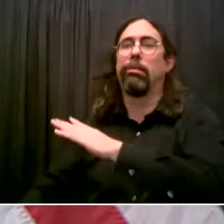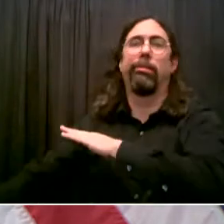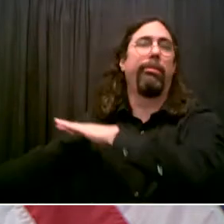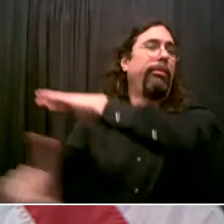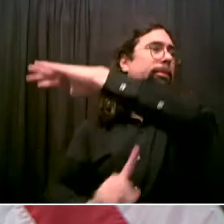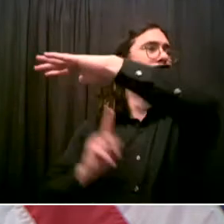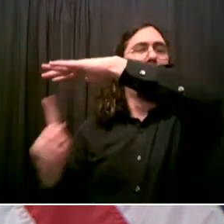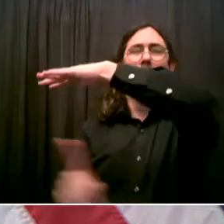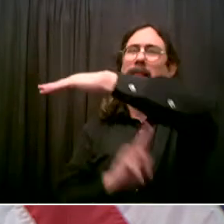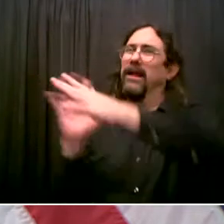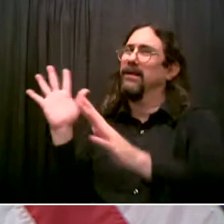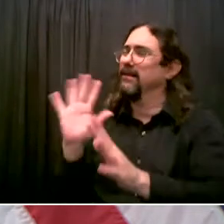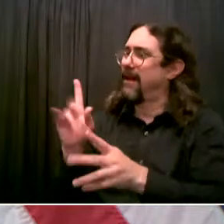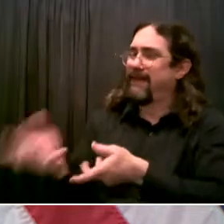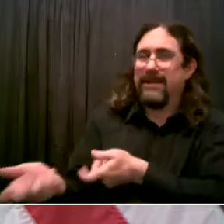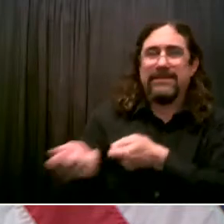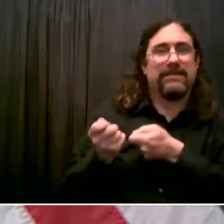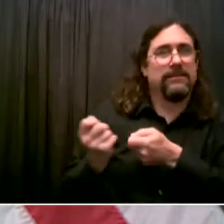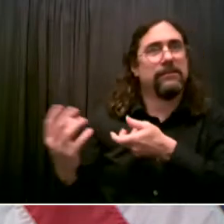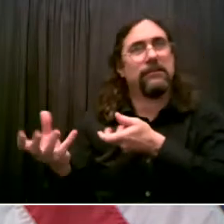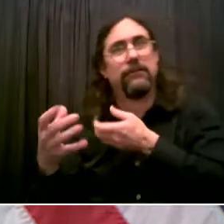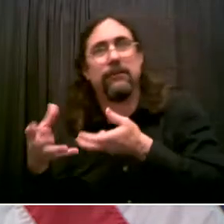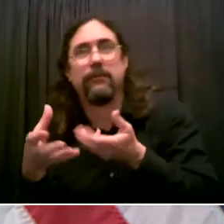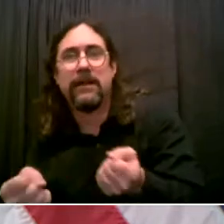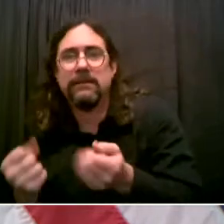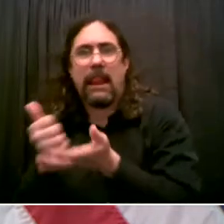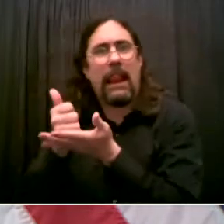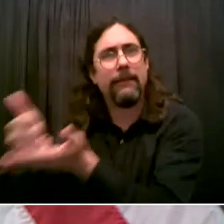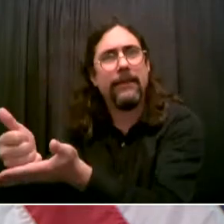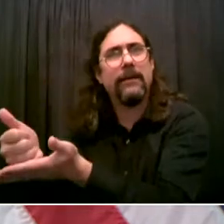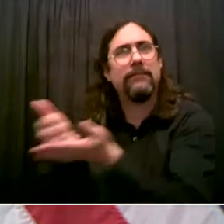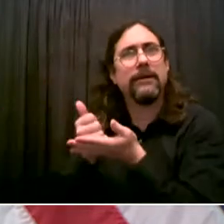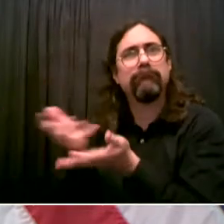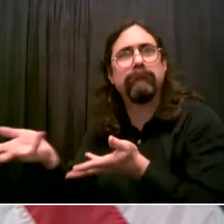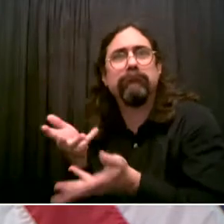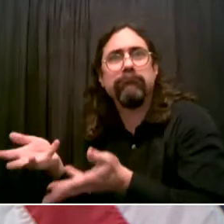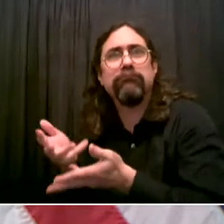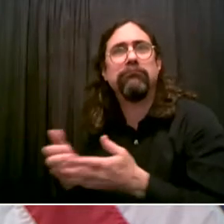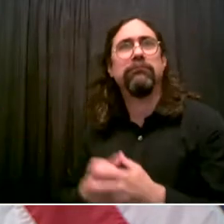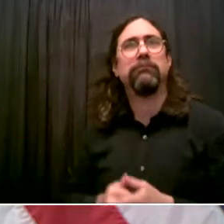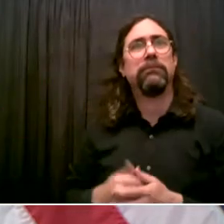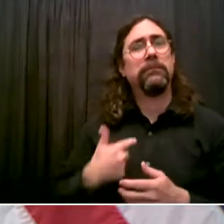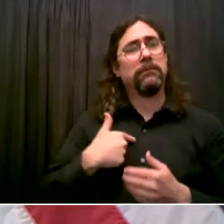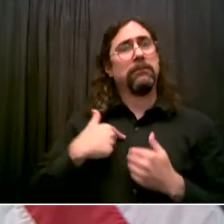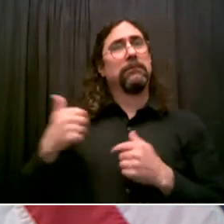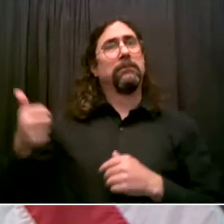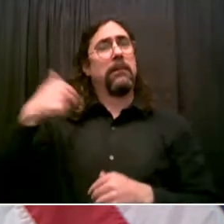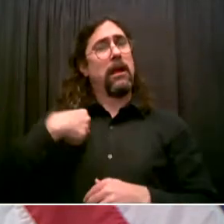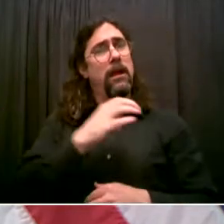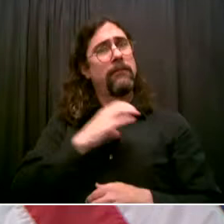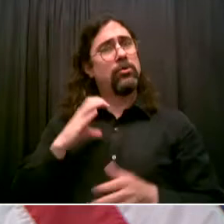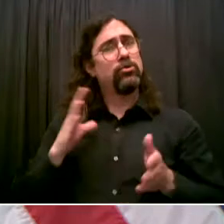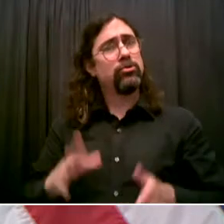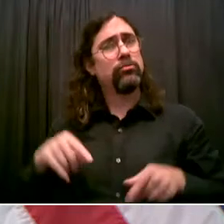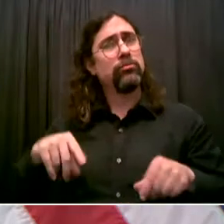THEY ARE UNDERSTANDABLY